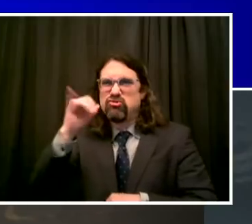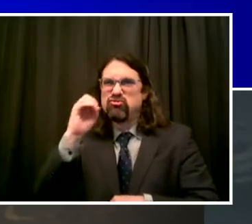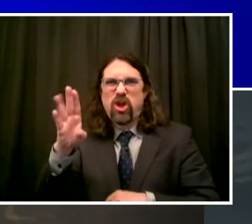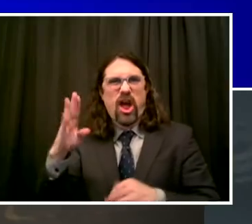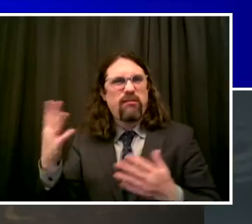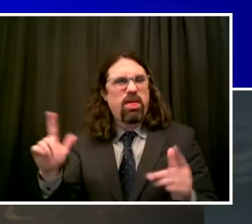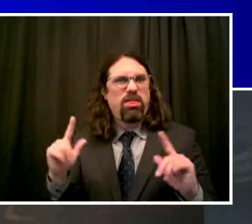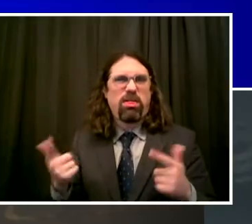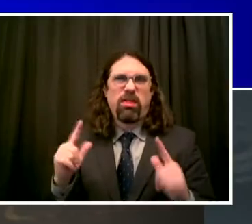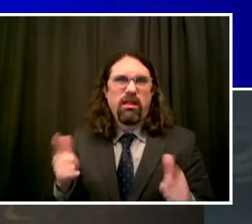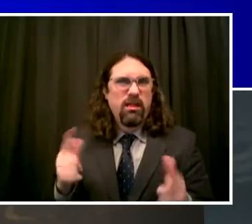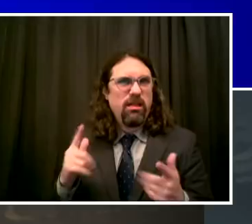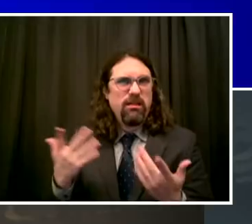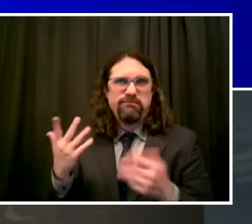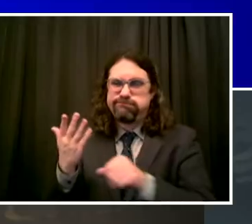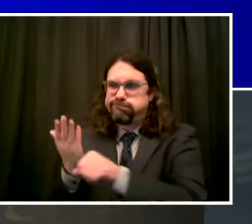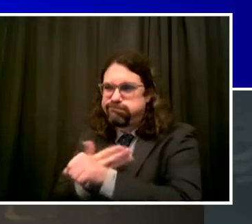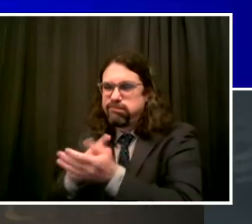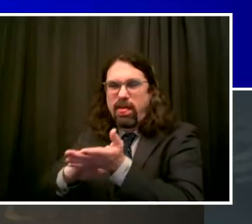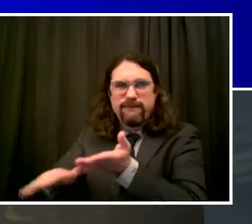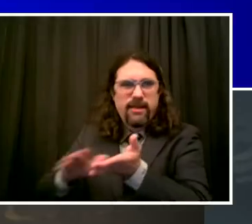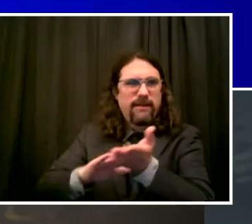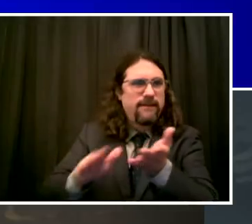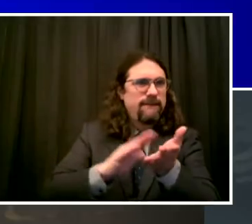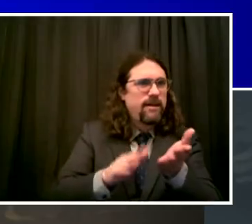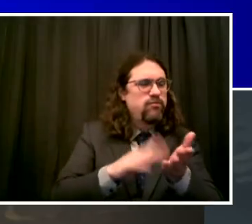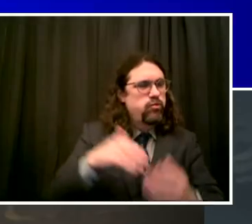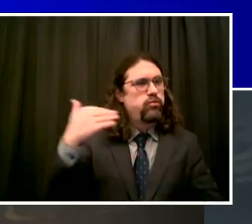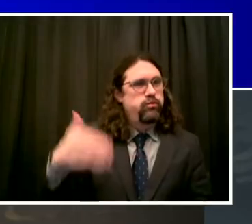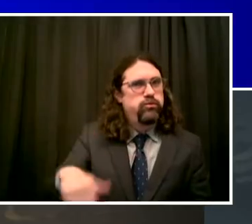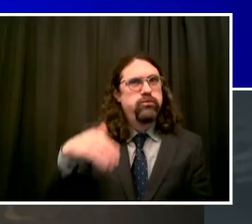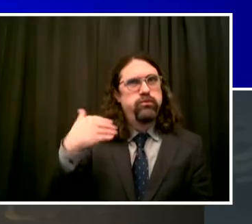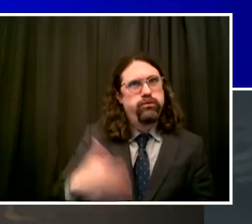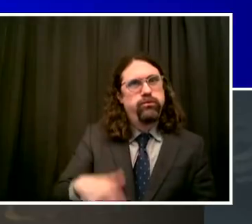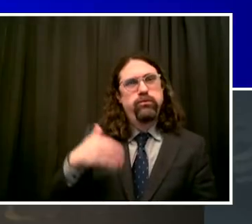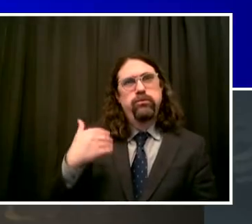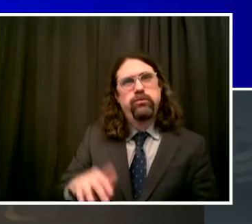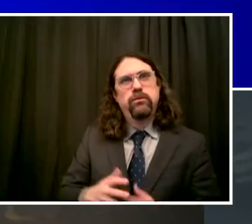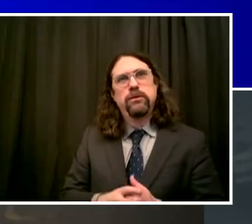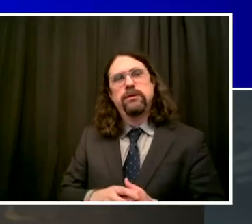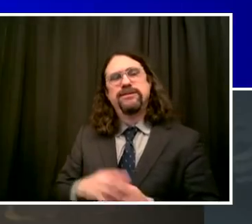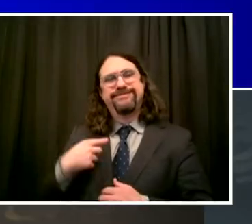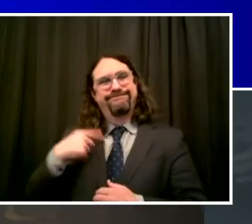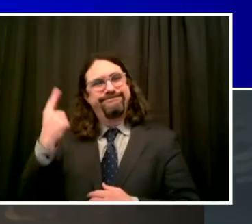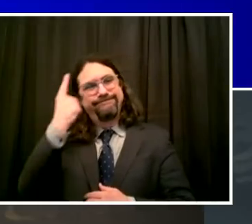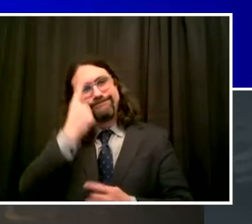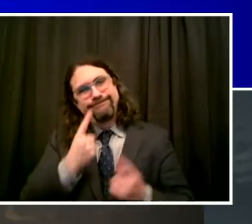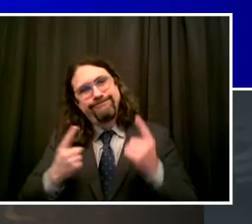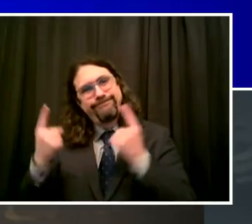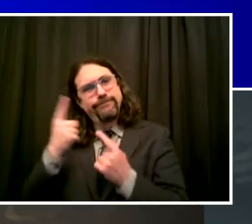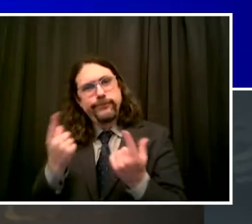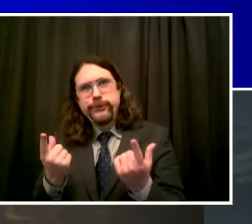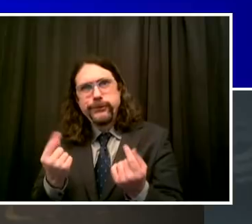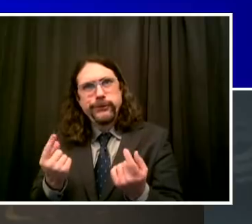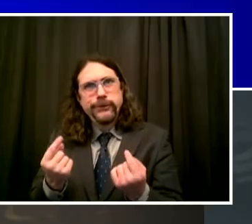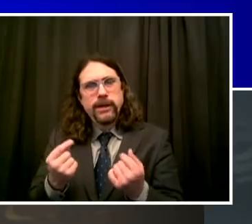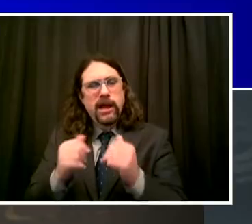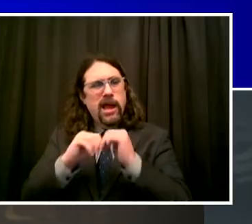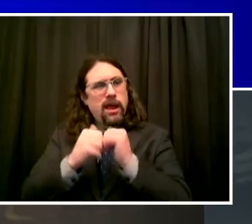EMOTIONALLY IDENTIFY WITH, SO MUCH OF WHAT WE CARE ABOUT OUR CITY, IT COMES ACTUM BUSINESSES. SO WE A GOING